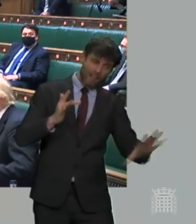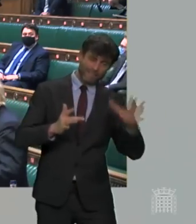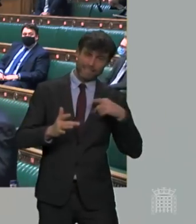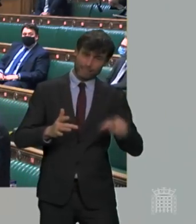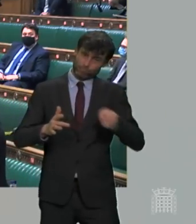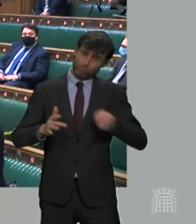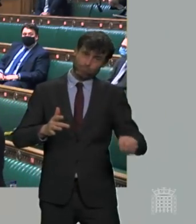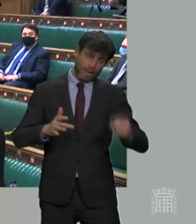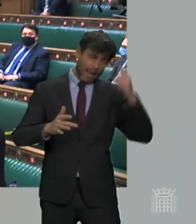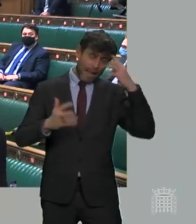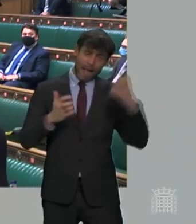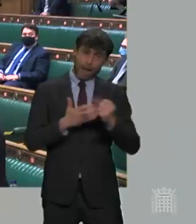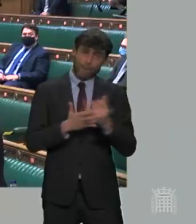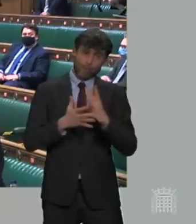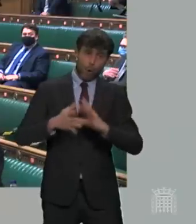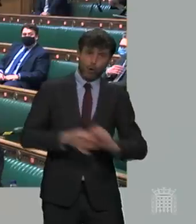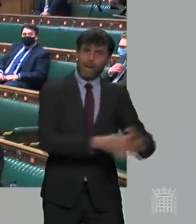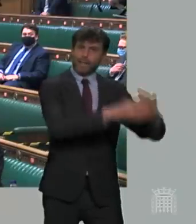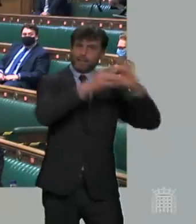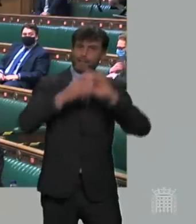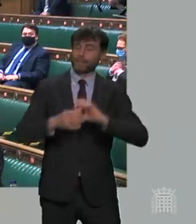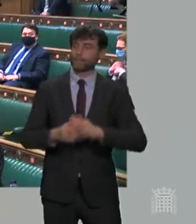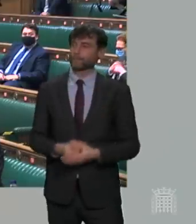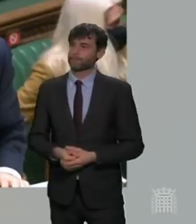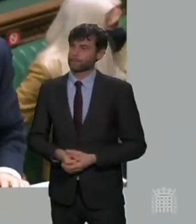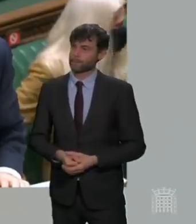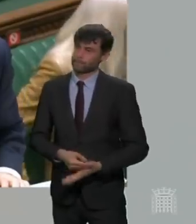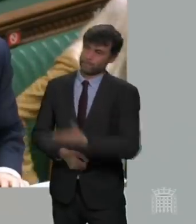My hon. Friend knows whereof he speaks. He is probably one of the greatest experts on